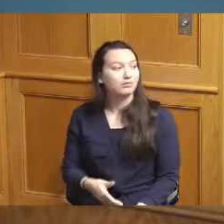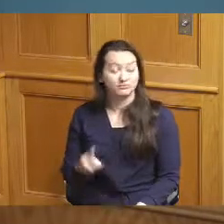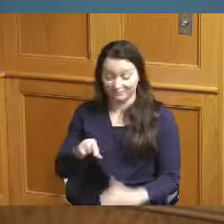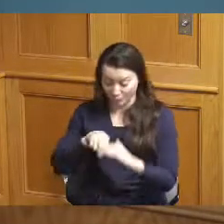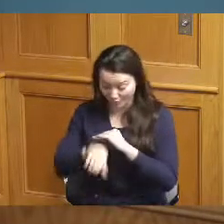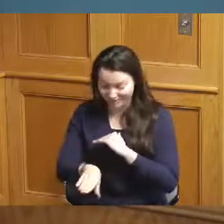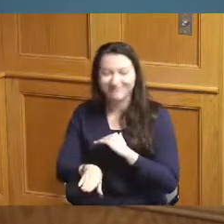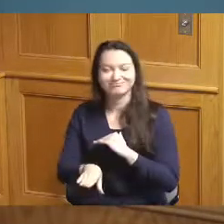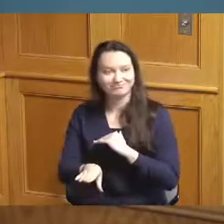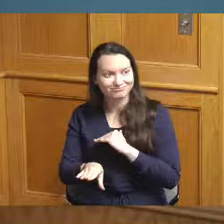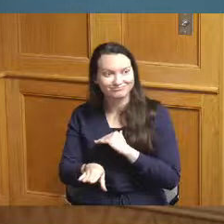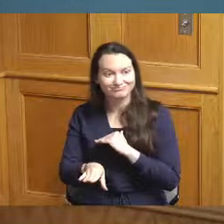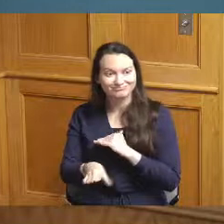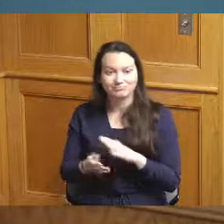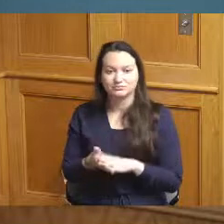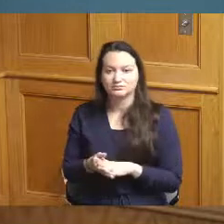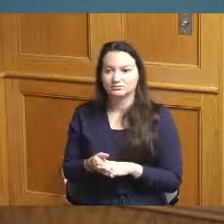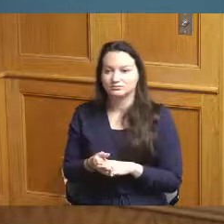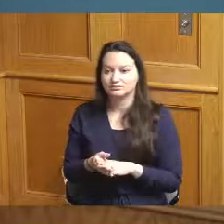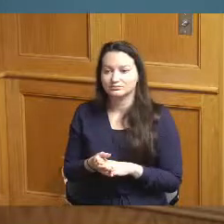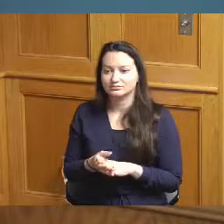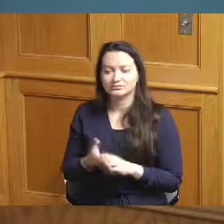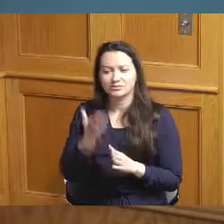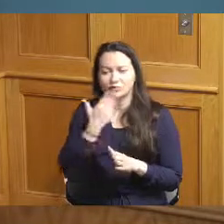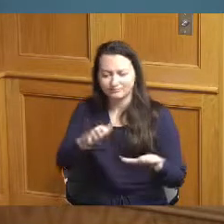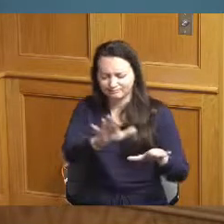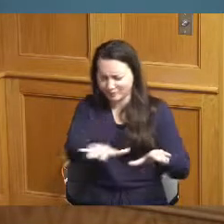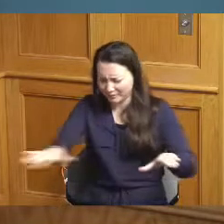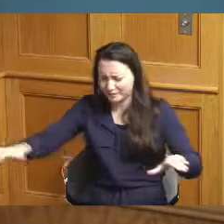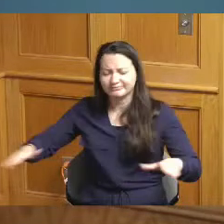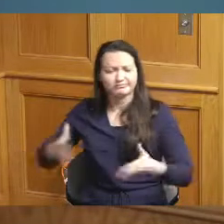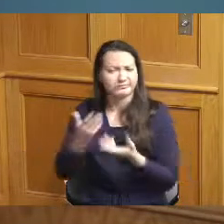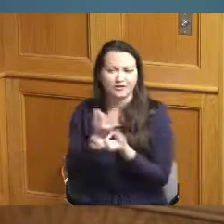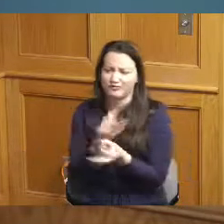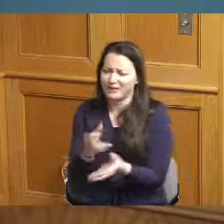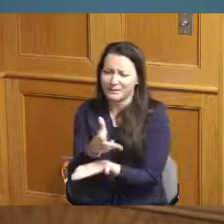in the door and so it's it was it was well laid out there's plenty of free parking it's not too